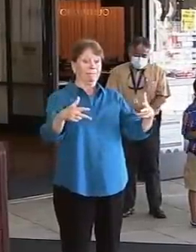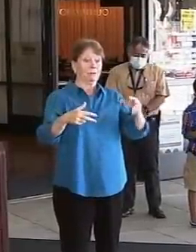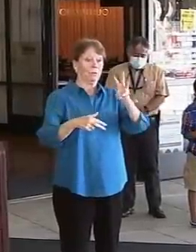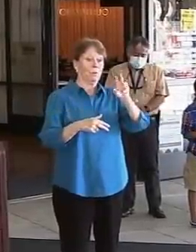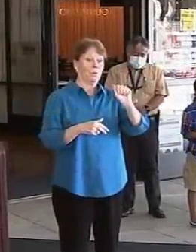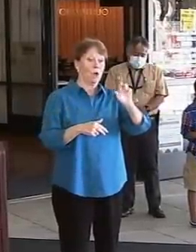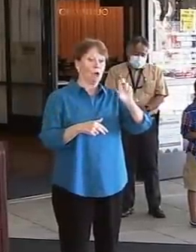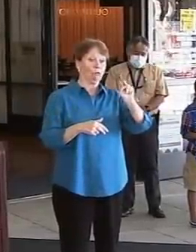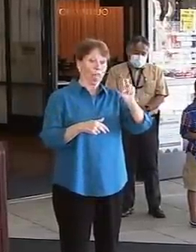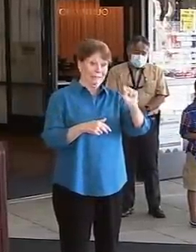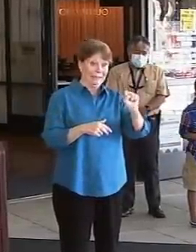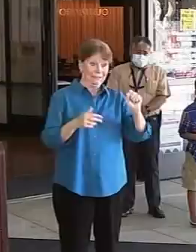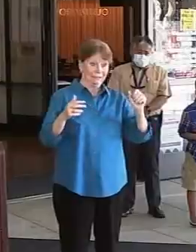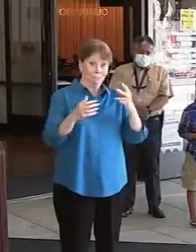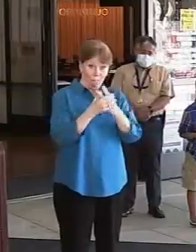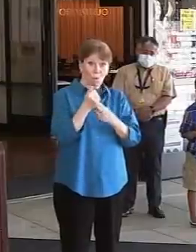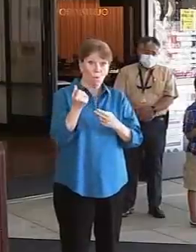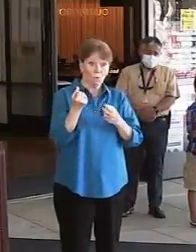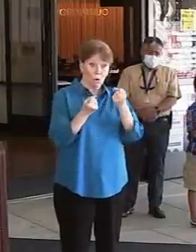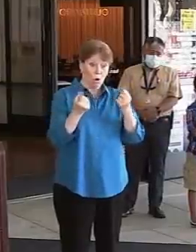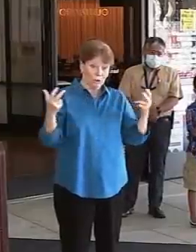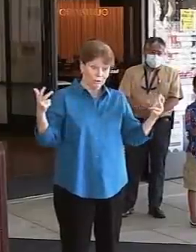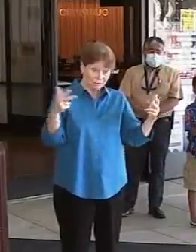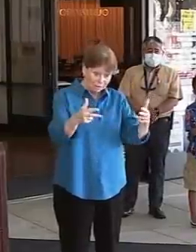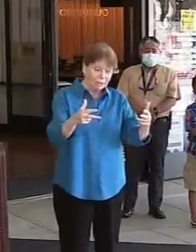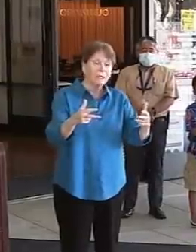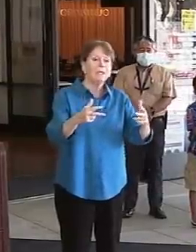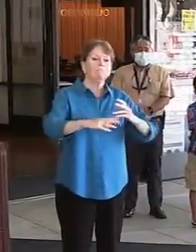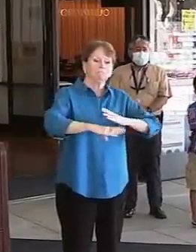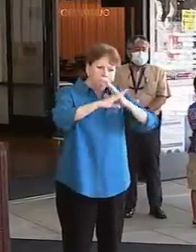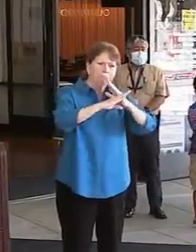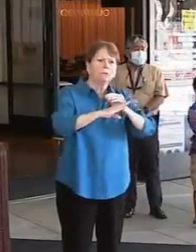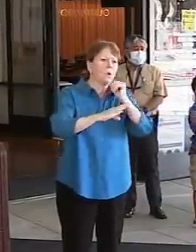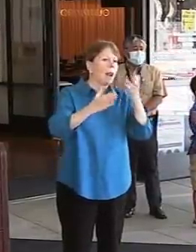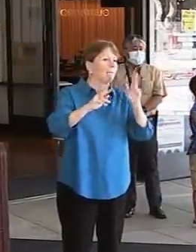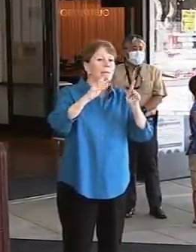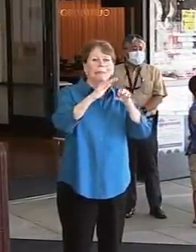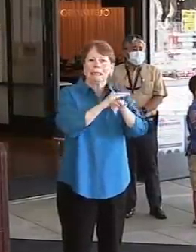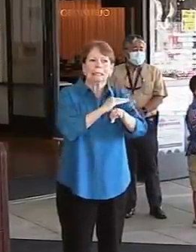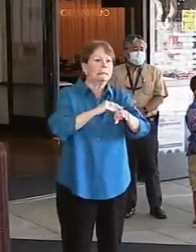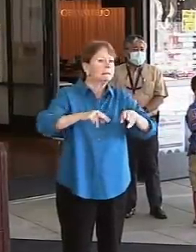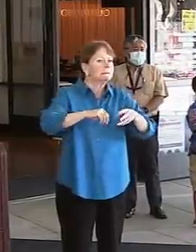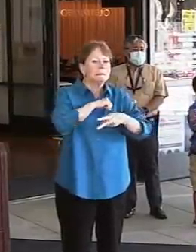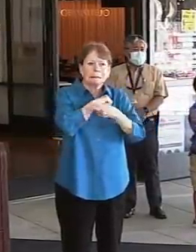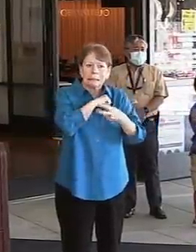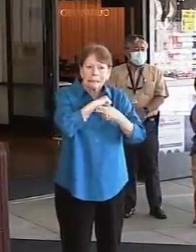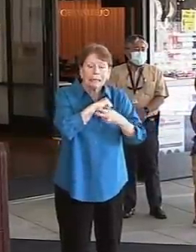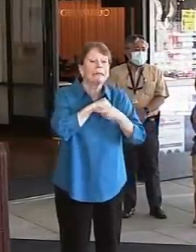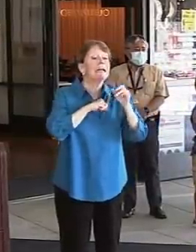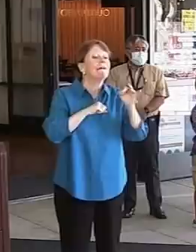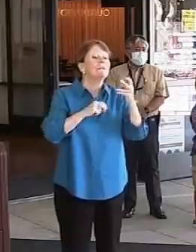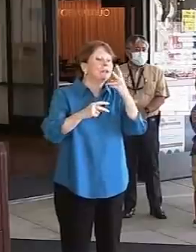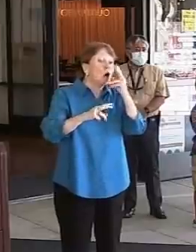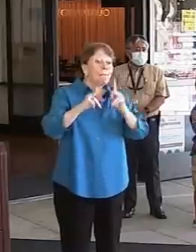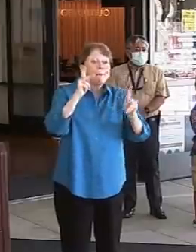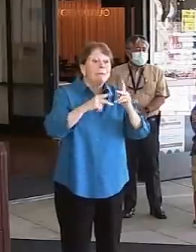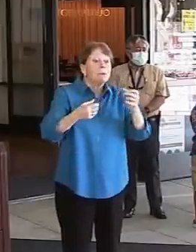AREA, TO THE WALGREENS, THE INTENT WAS TO STOP THE LOOTING